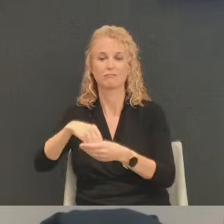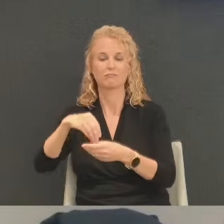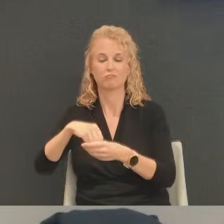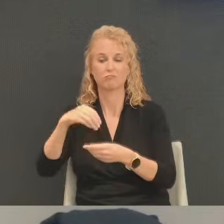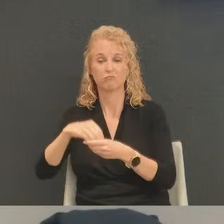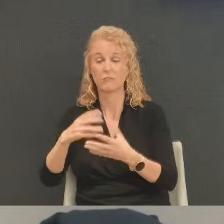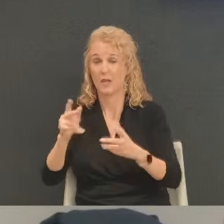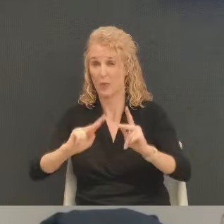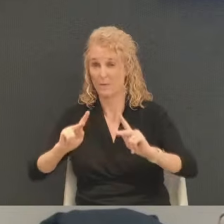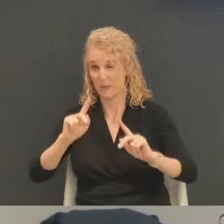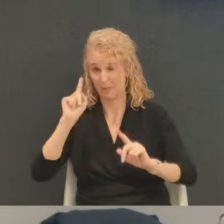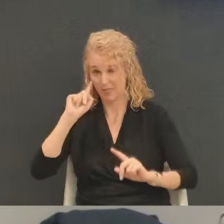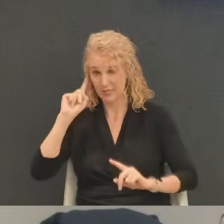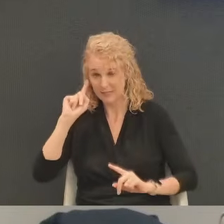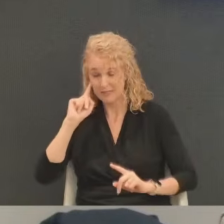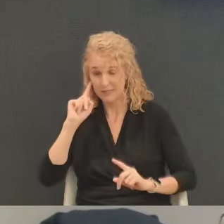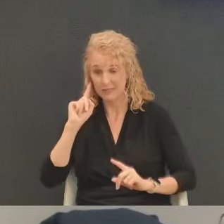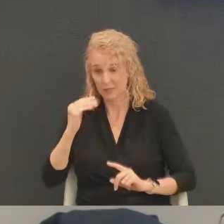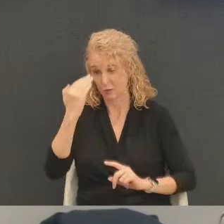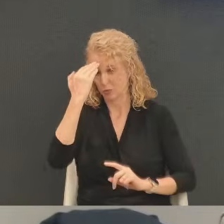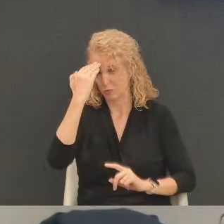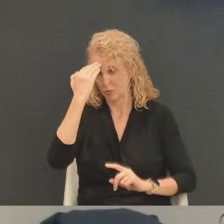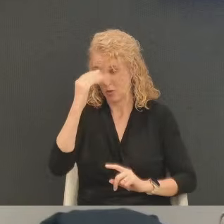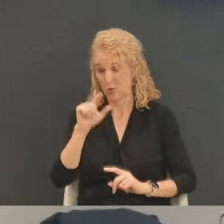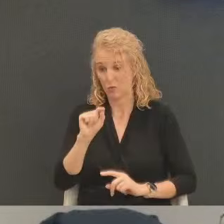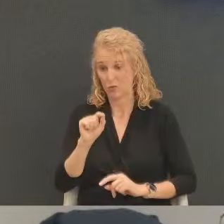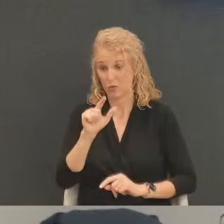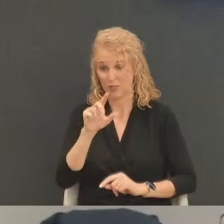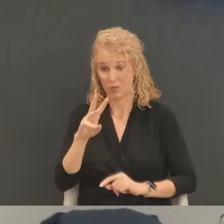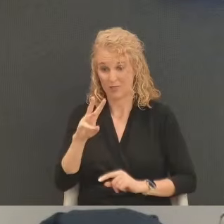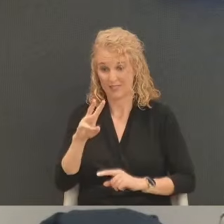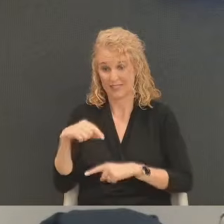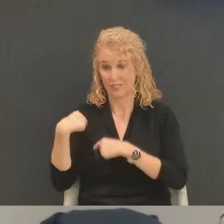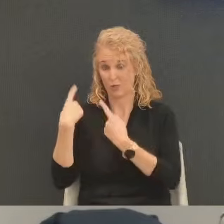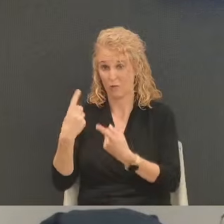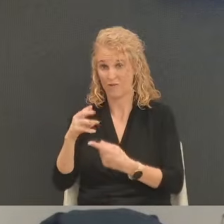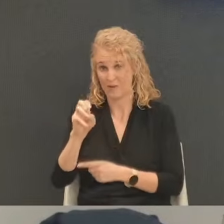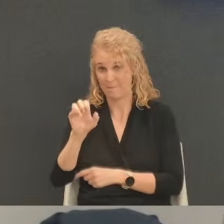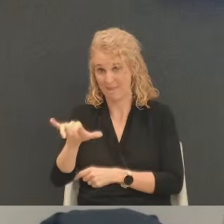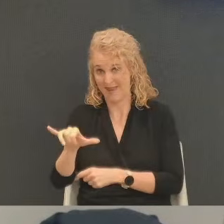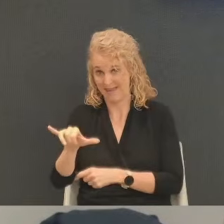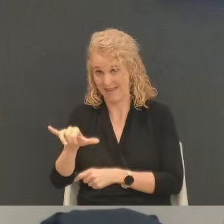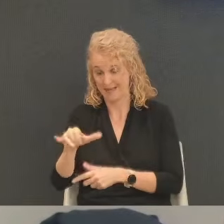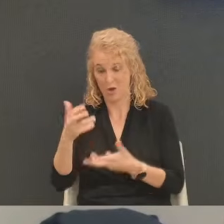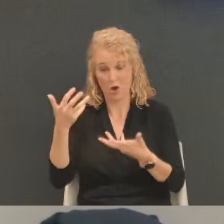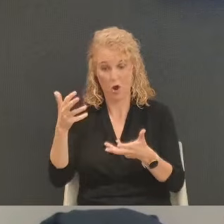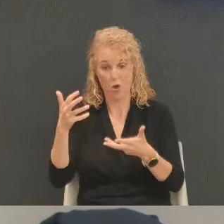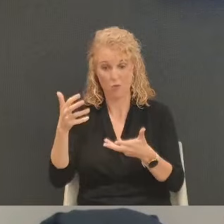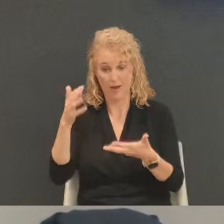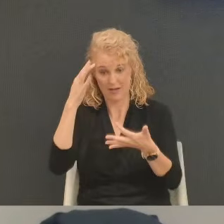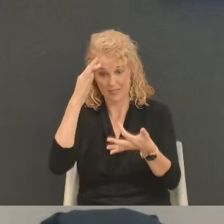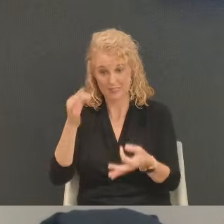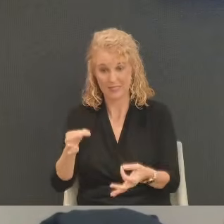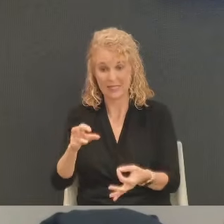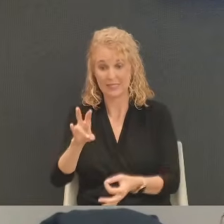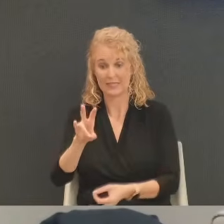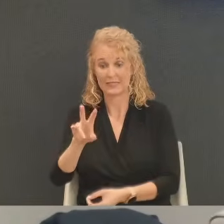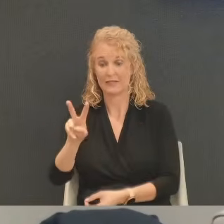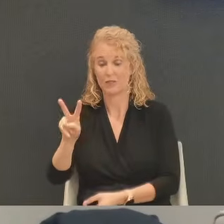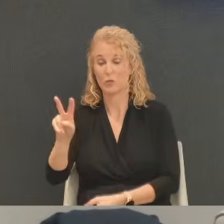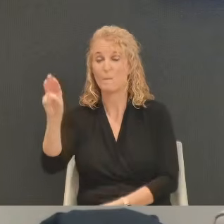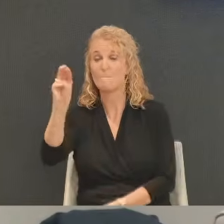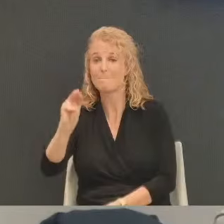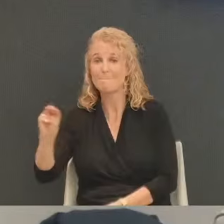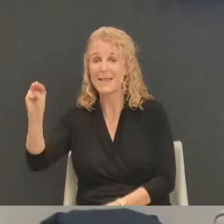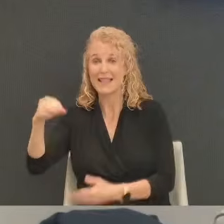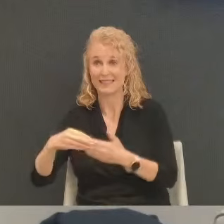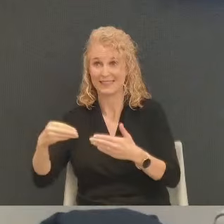people that are listening to know it's just now May and we've already allocated almost $72,500,000